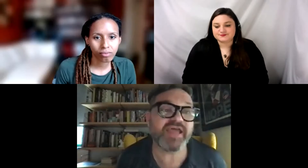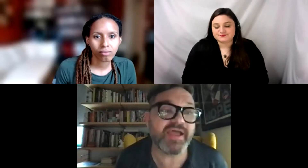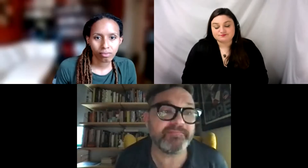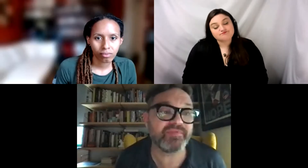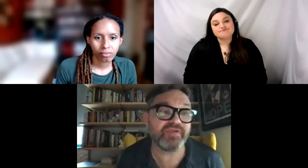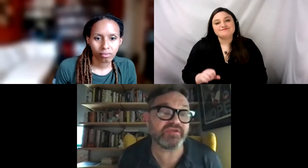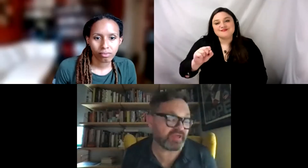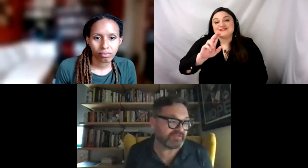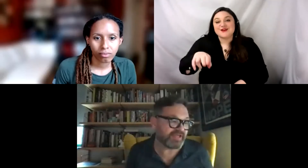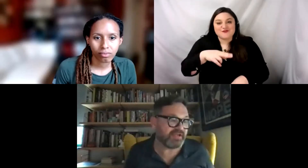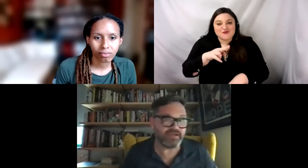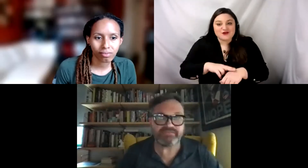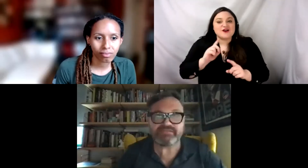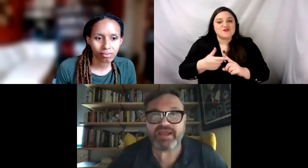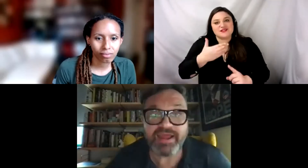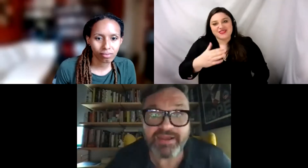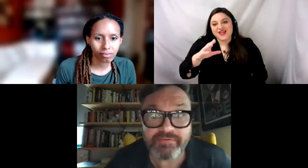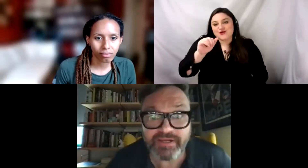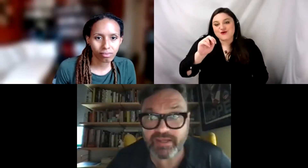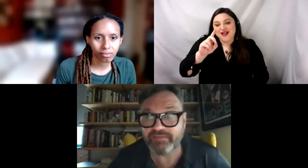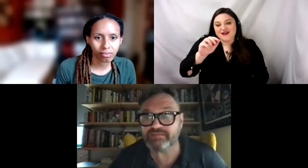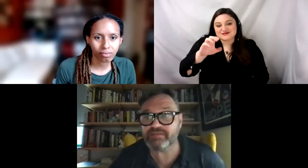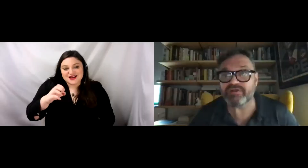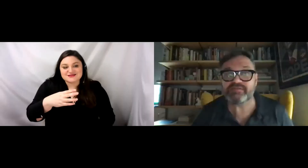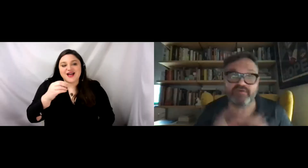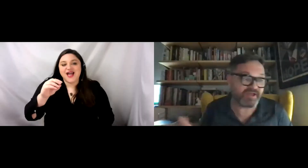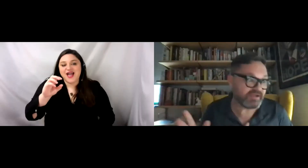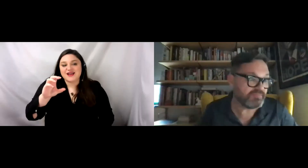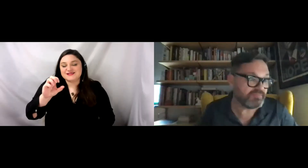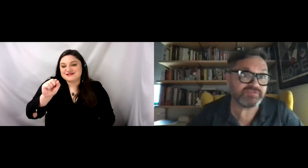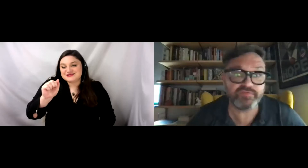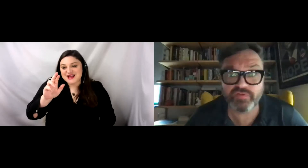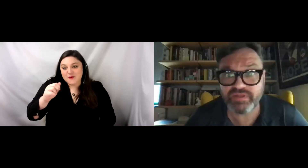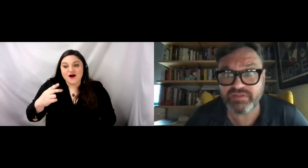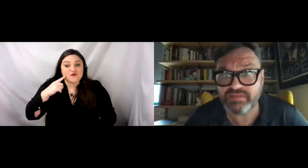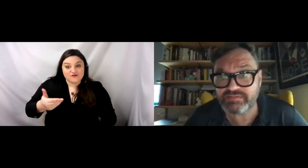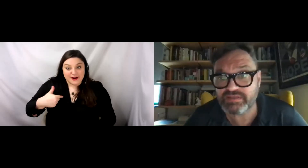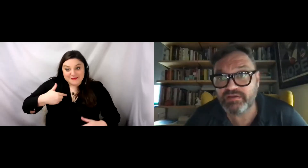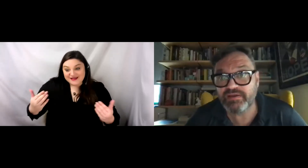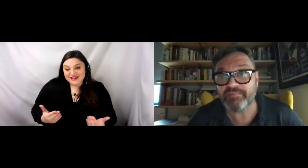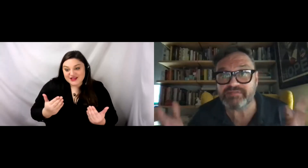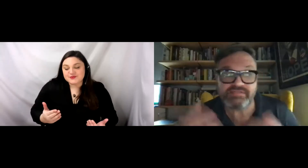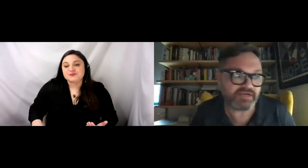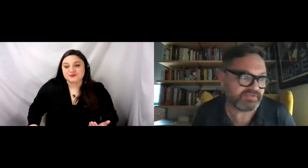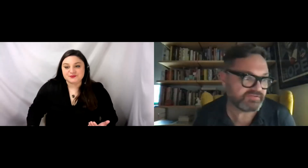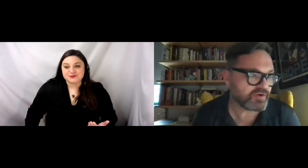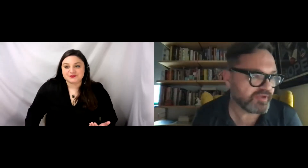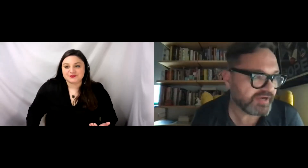Thank you Candace and Sarah and everybody at Dance/NYC for inviting me and also for inviting me but also doing these amazing service to the community.